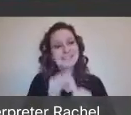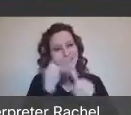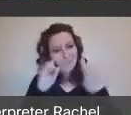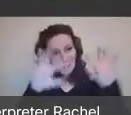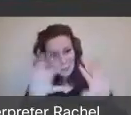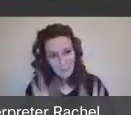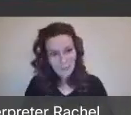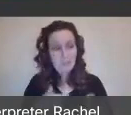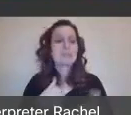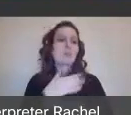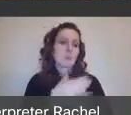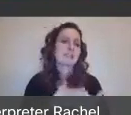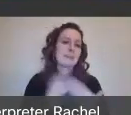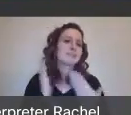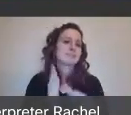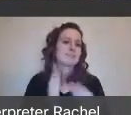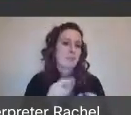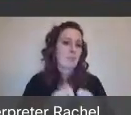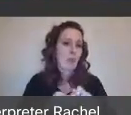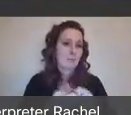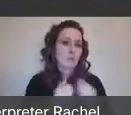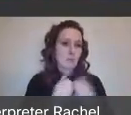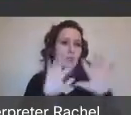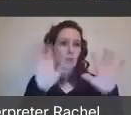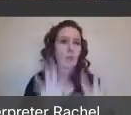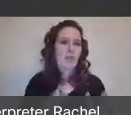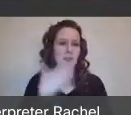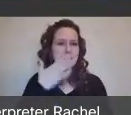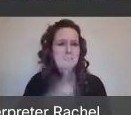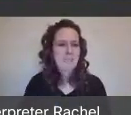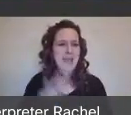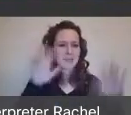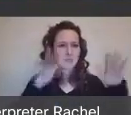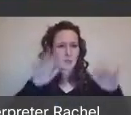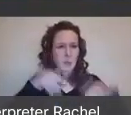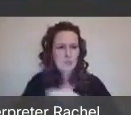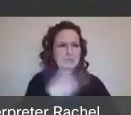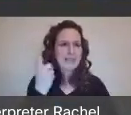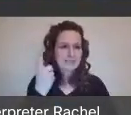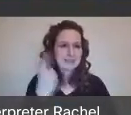were some delivery problems when we had those couple of bad wintery days but we have received